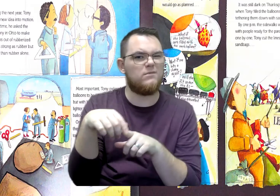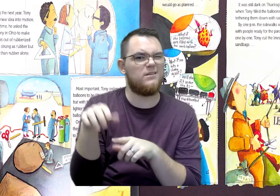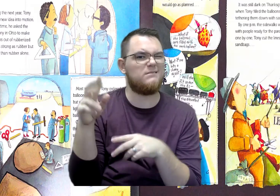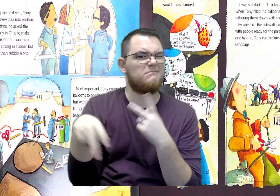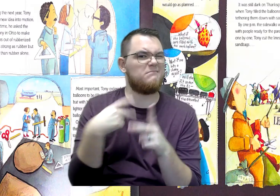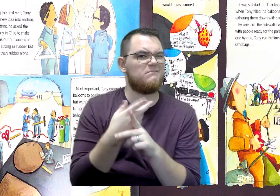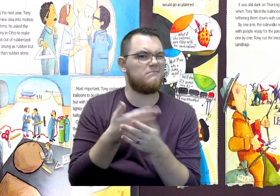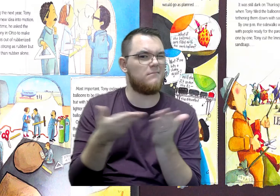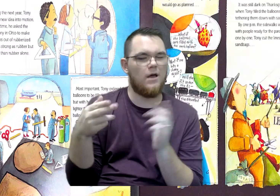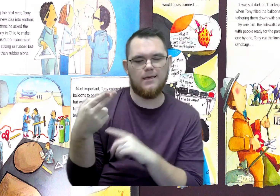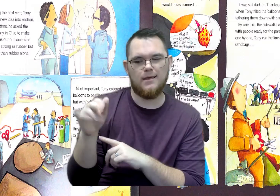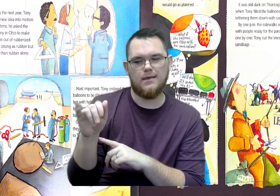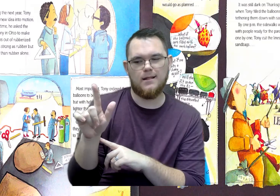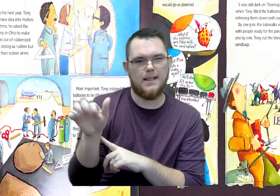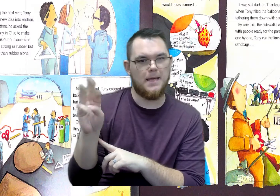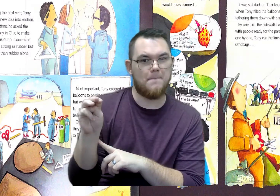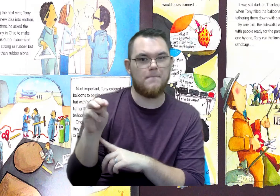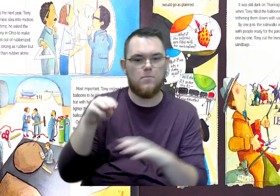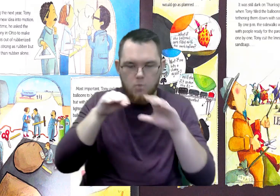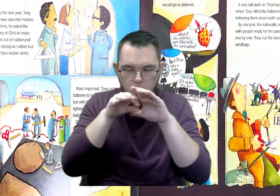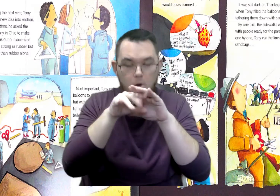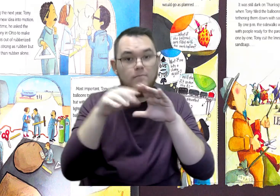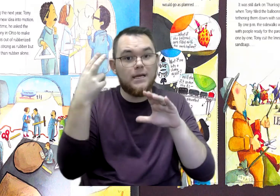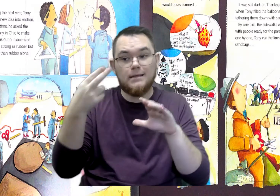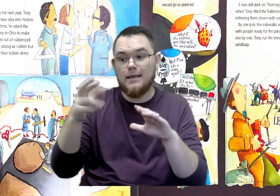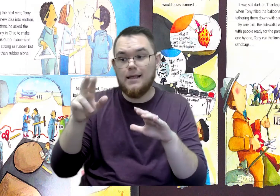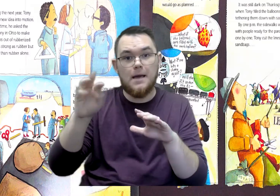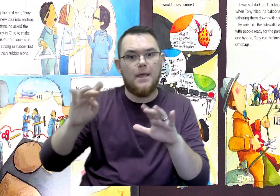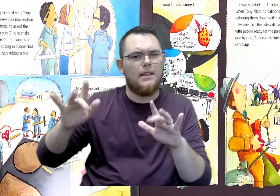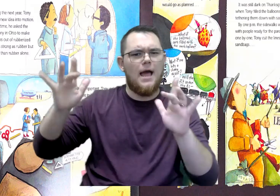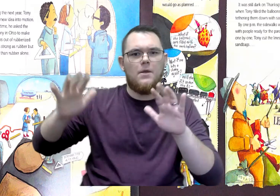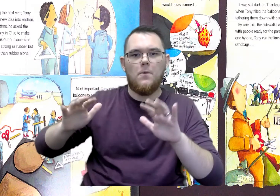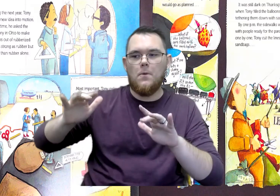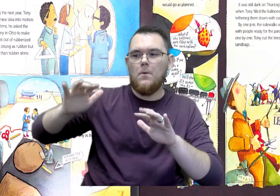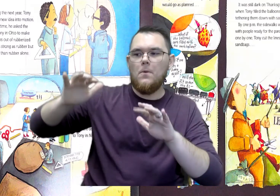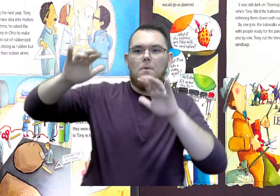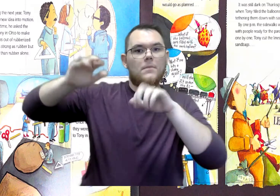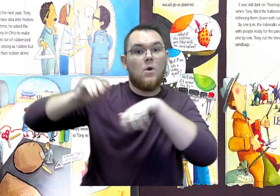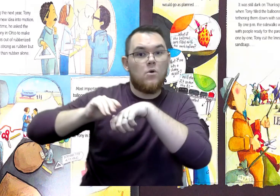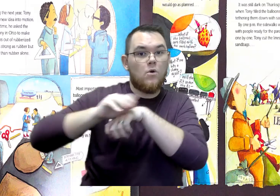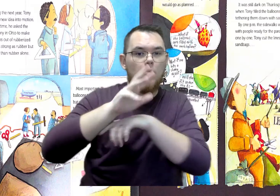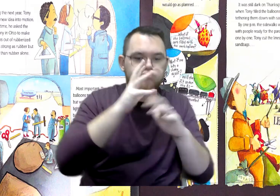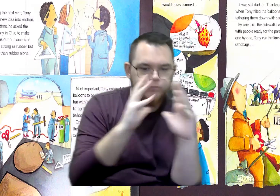Since helium is lighter than air, it would make the balloons rise.